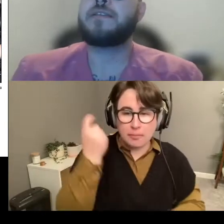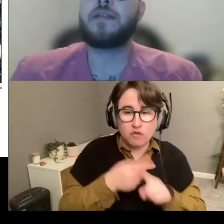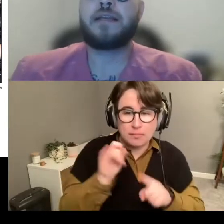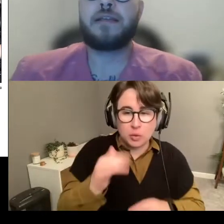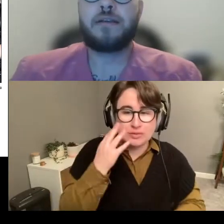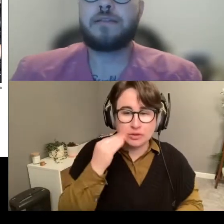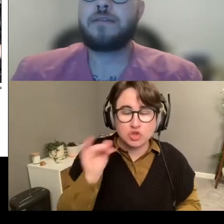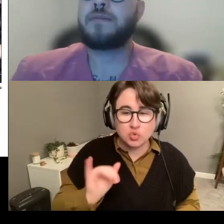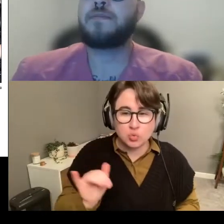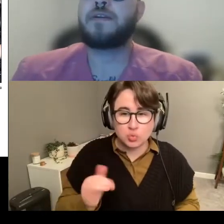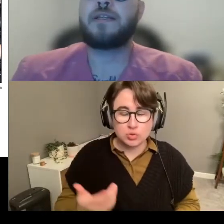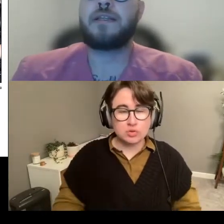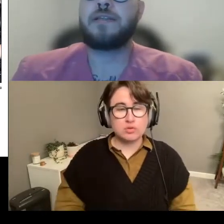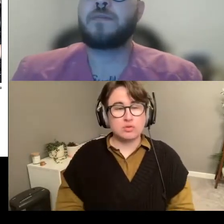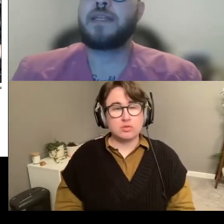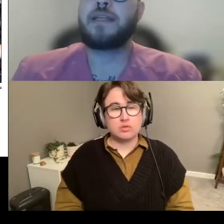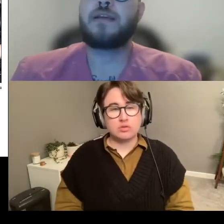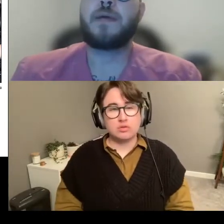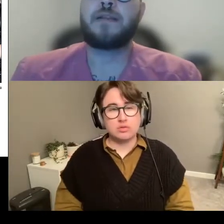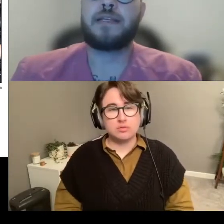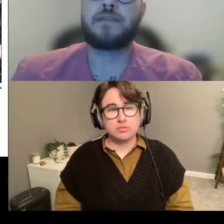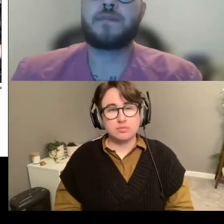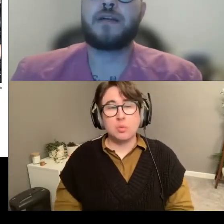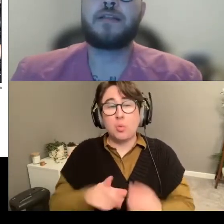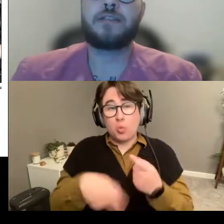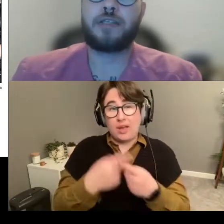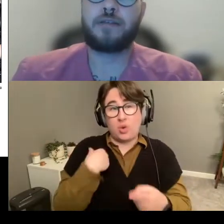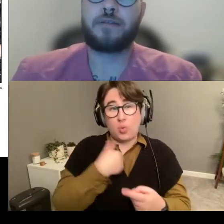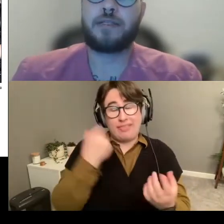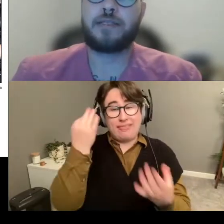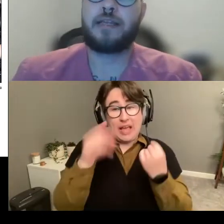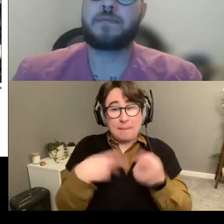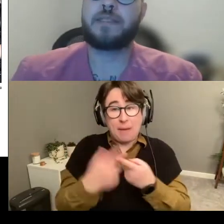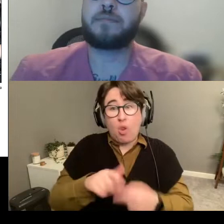And so, that can also refer to things when we think about things for other genital exams